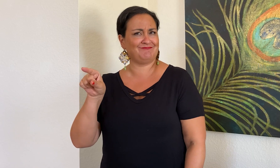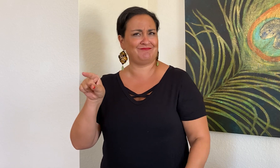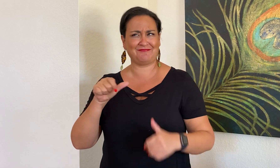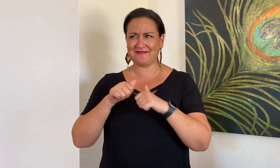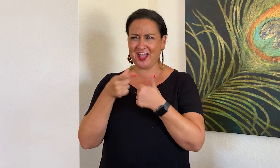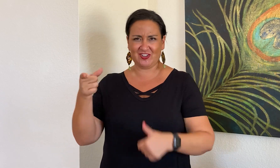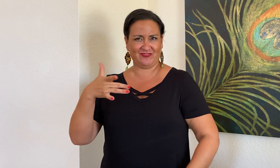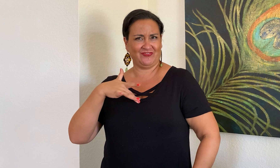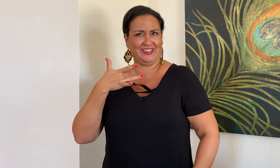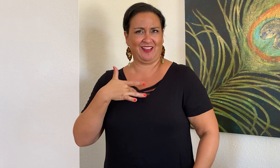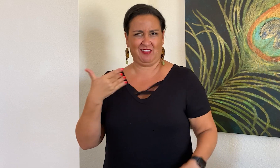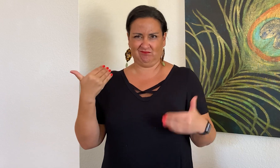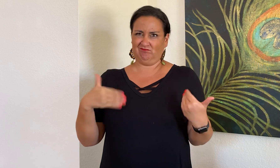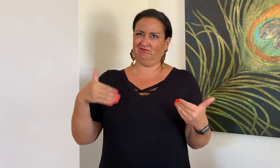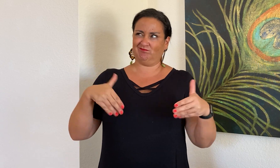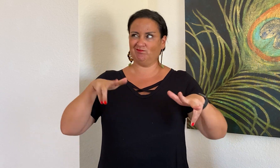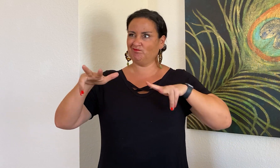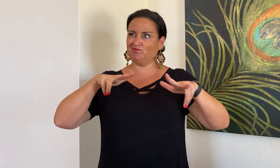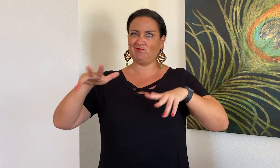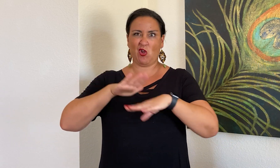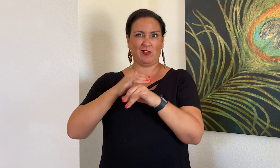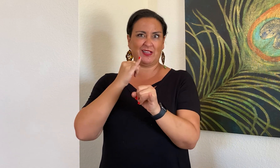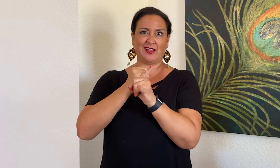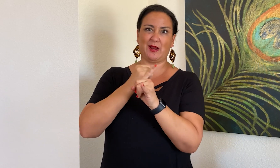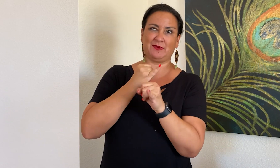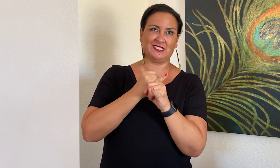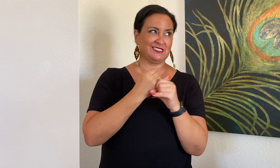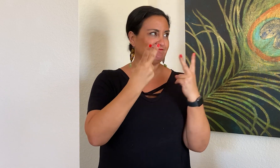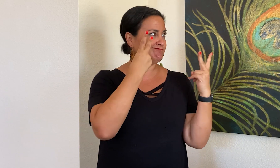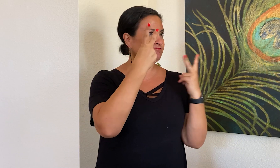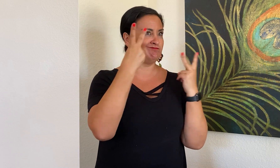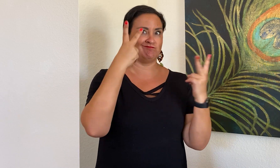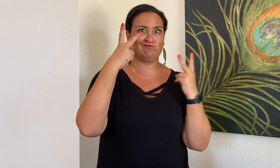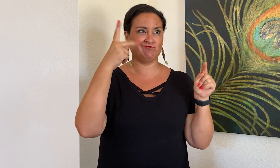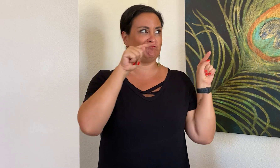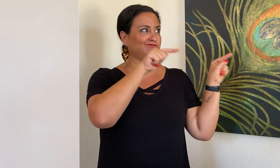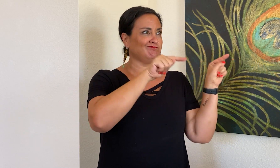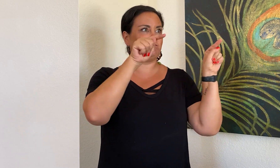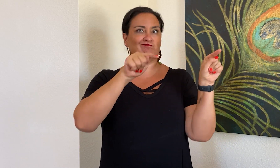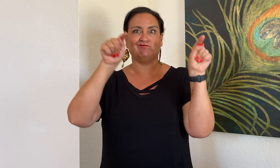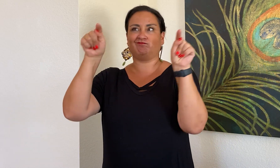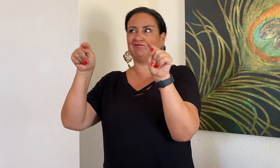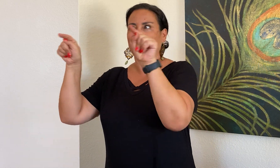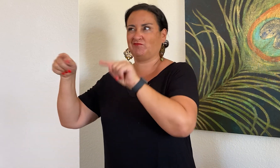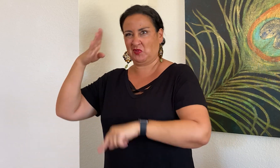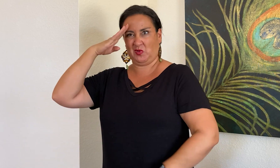I asked her how she feels when walking on campus, seeing those monuments